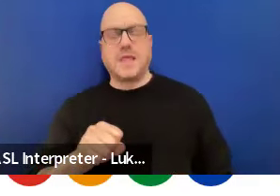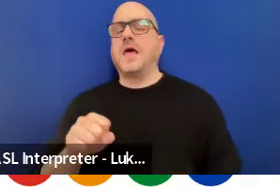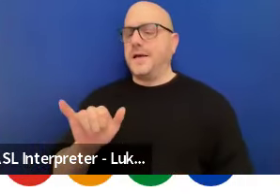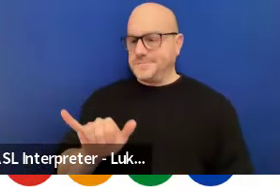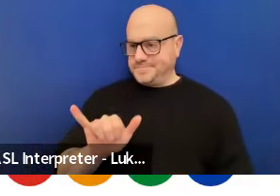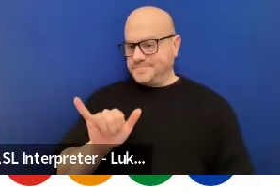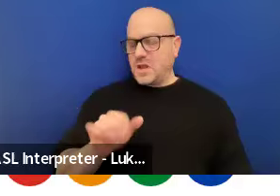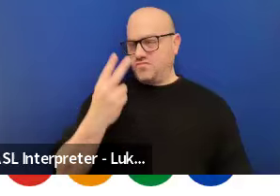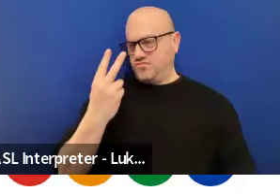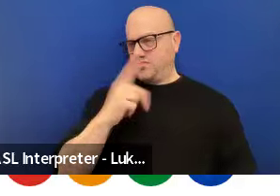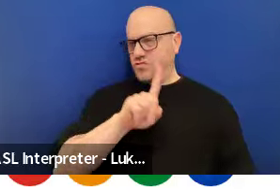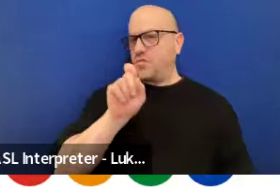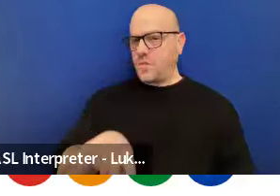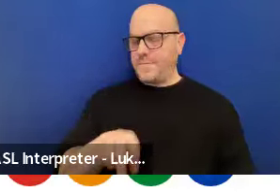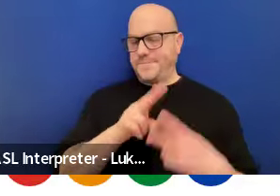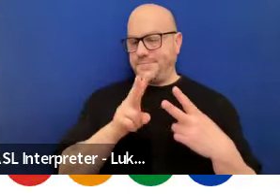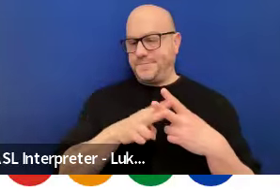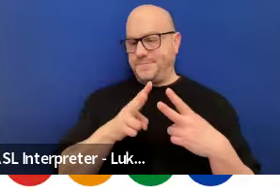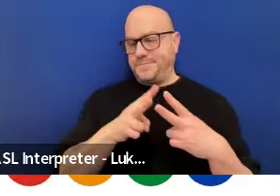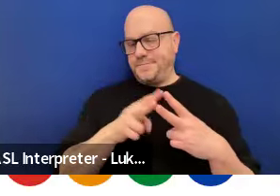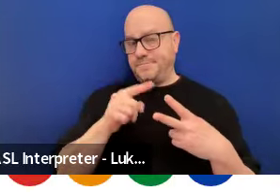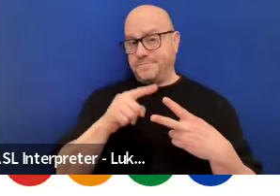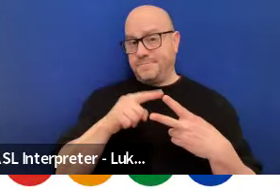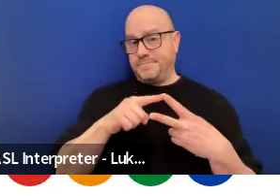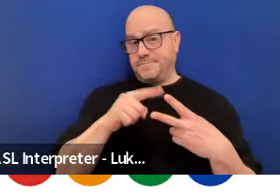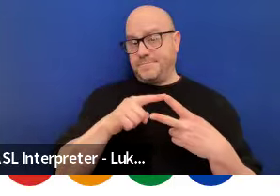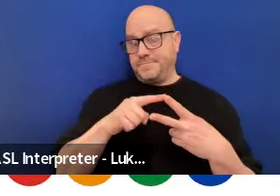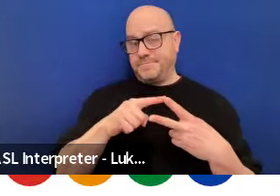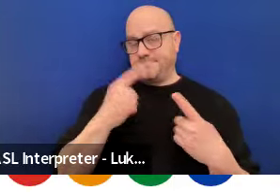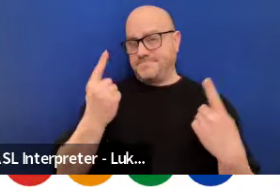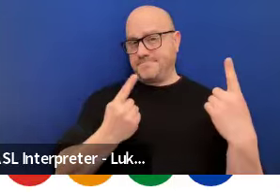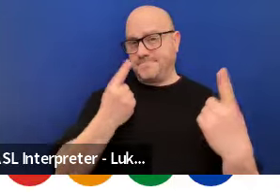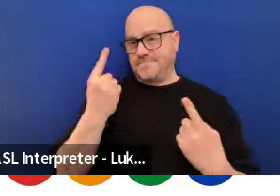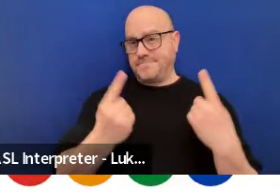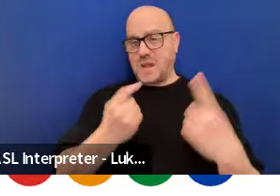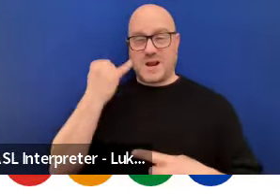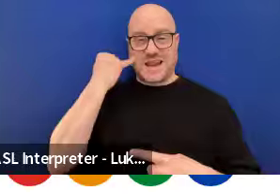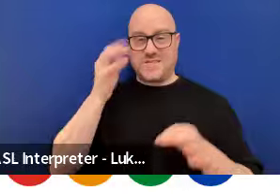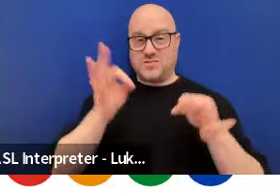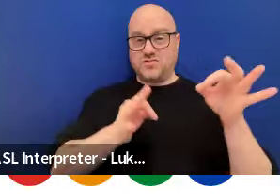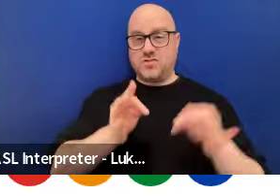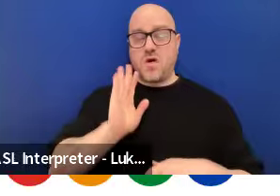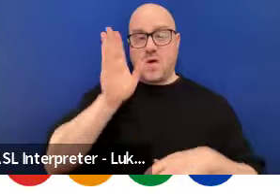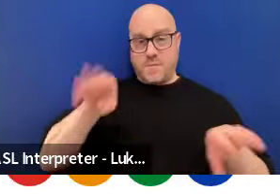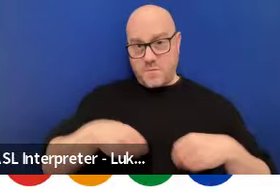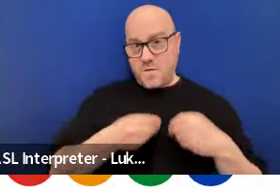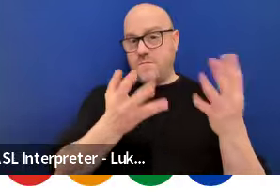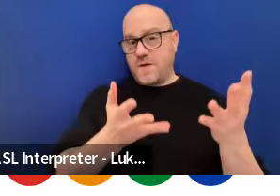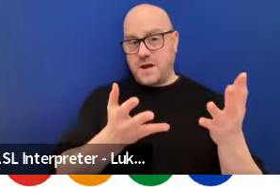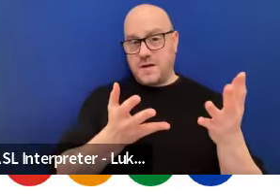CAN YOU HEAR ME? >> YES. I HAVE TWO QUESTIONS.